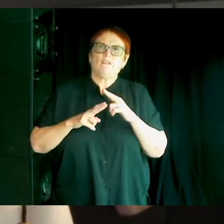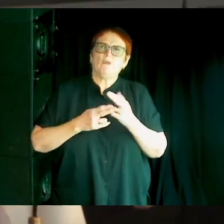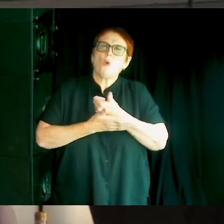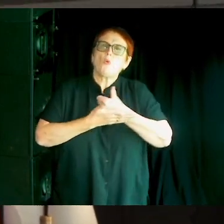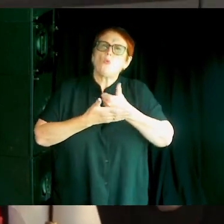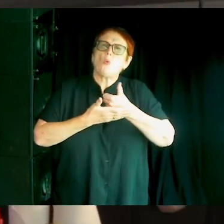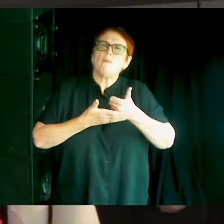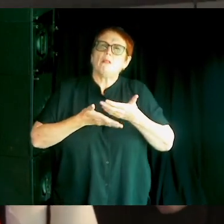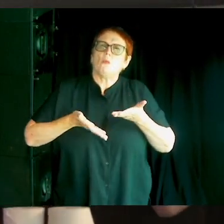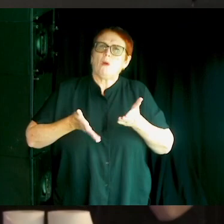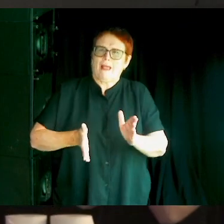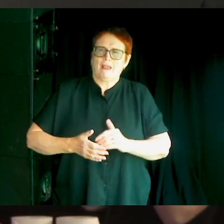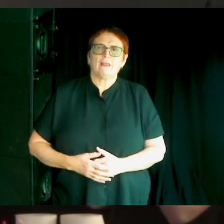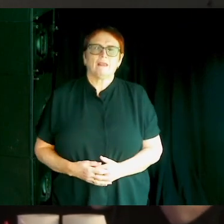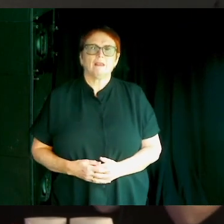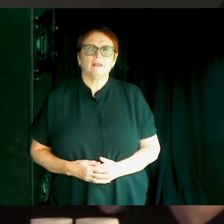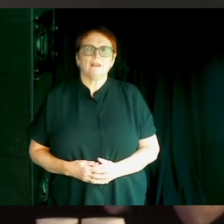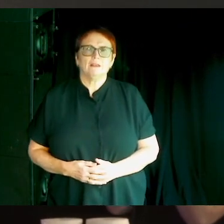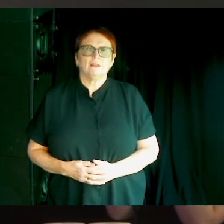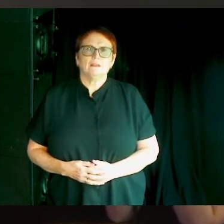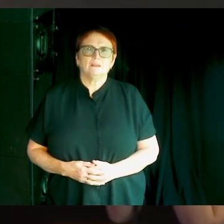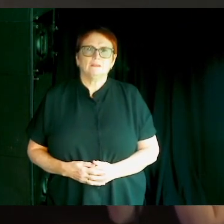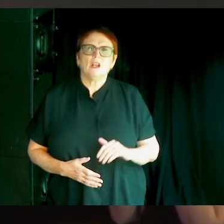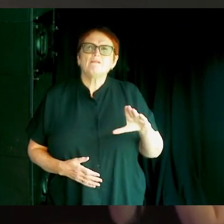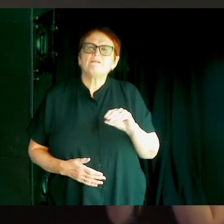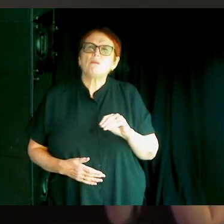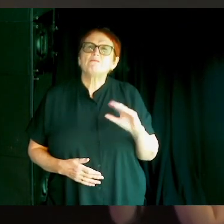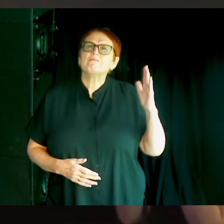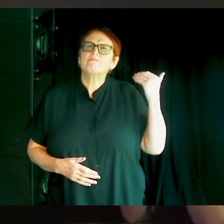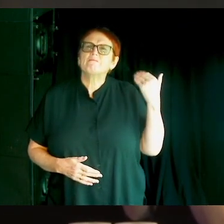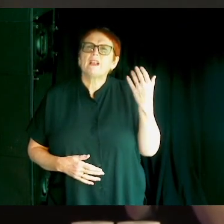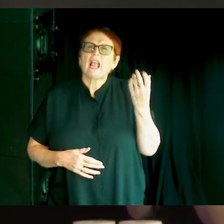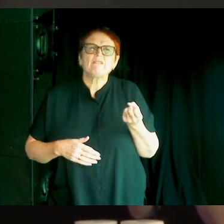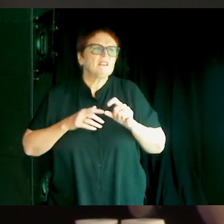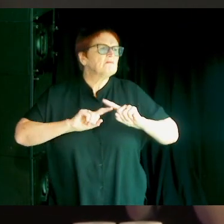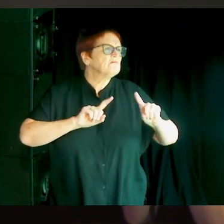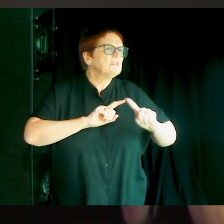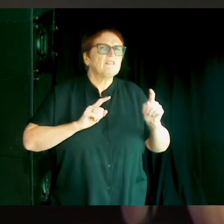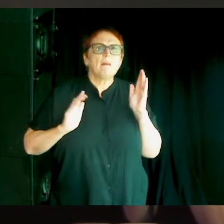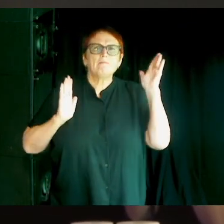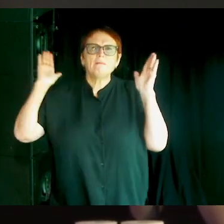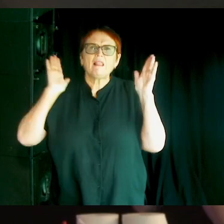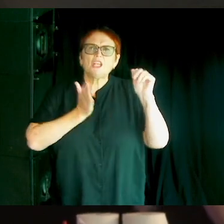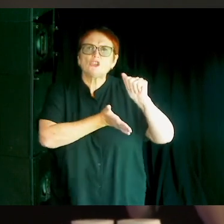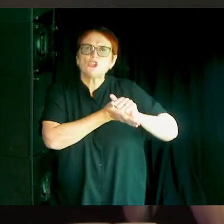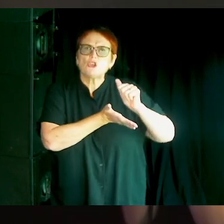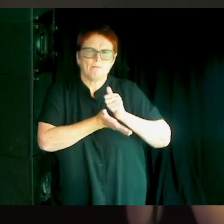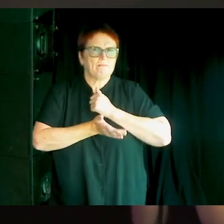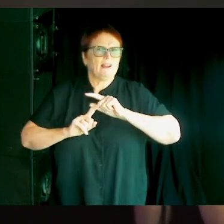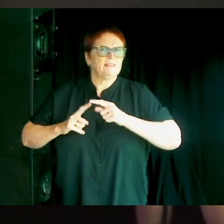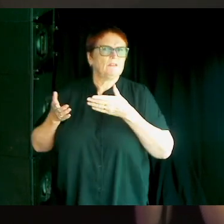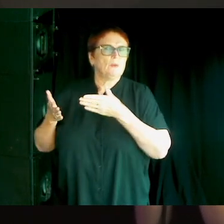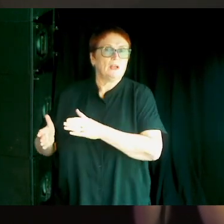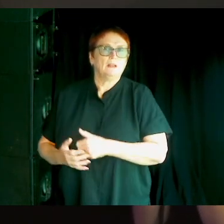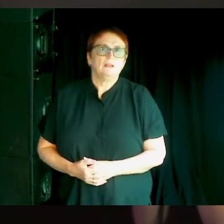laksa at um from what you had in in any other malaysian store so I do use 63 degree egg